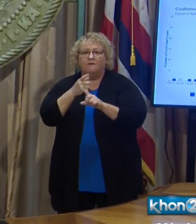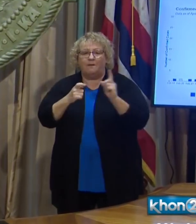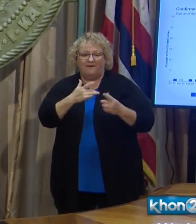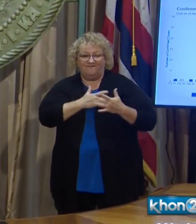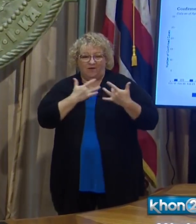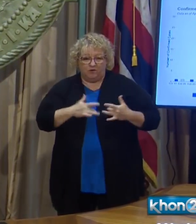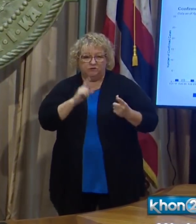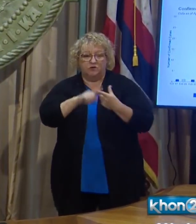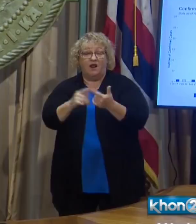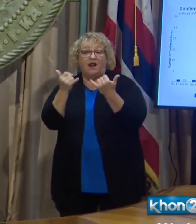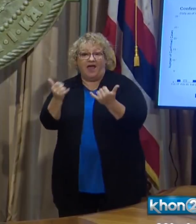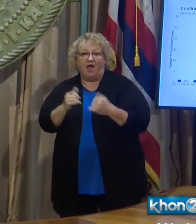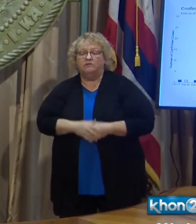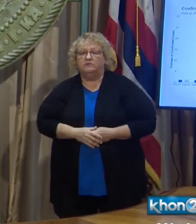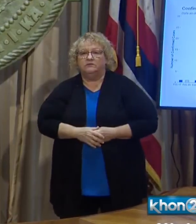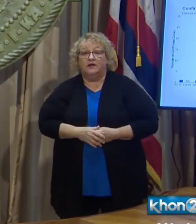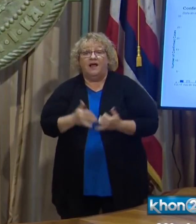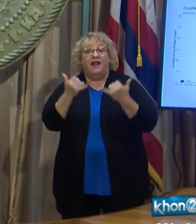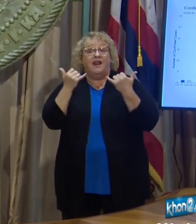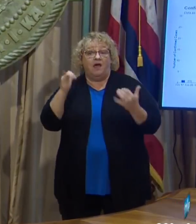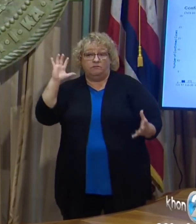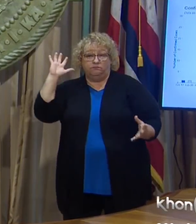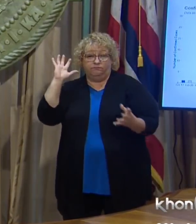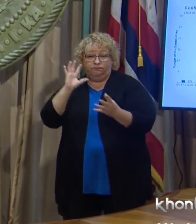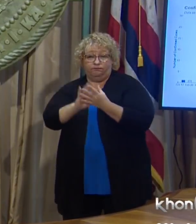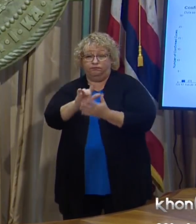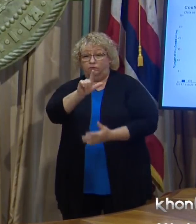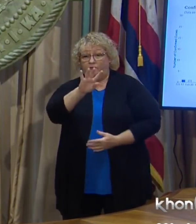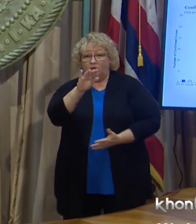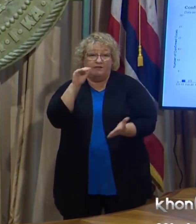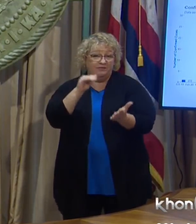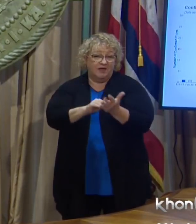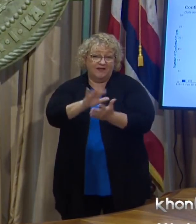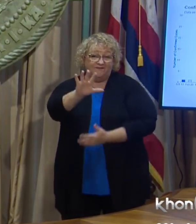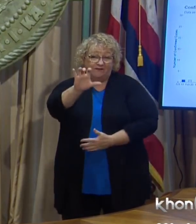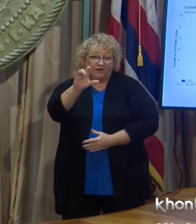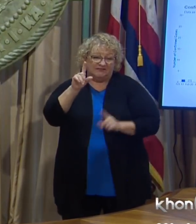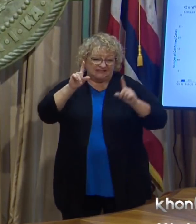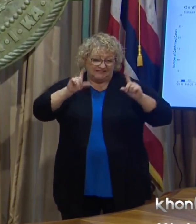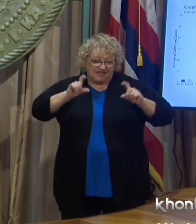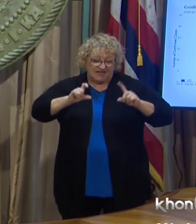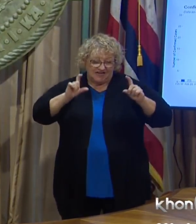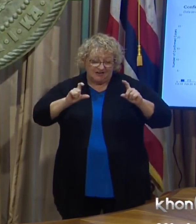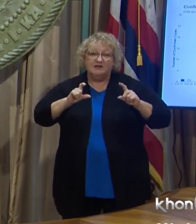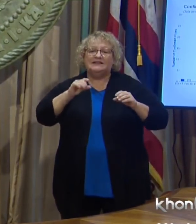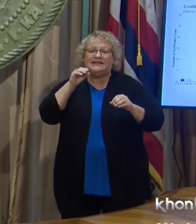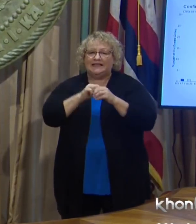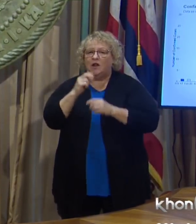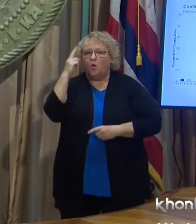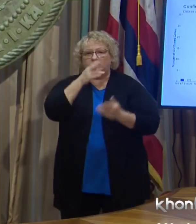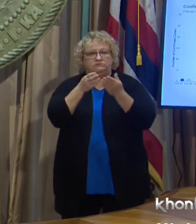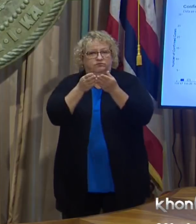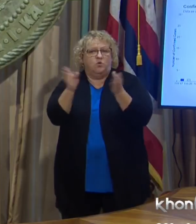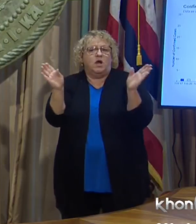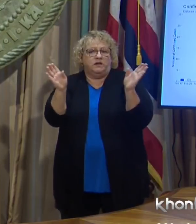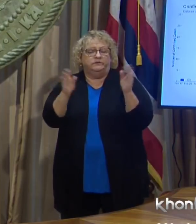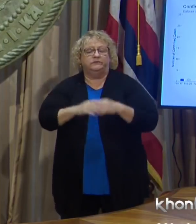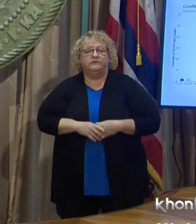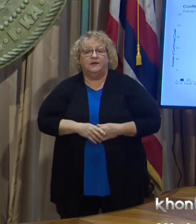CUMULATIVE TOTAL OF 584 POSITIVE TEST RESULTS SINCE THE END OF FEBRUARY. THERE HAVE BEEN MORE THAN 24,500